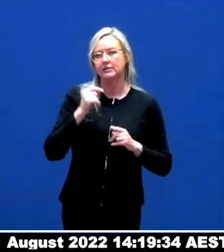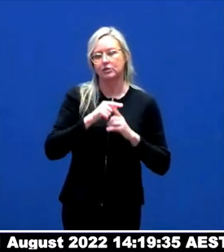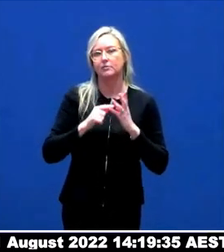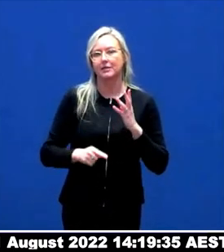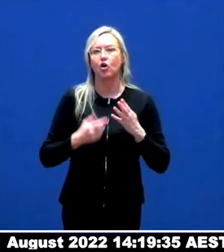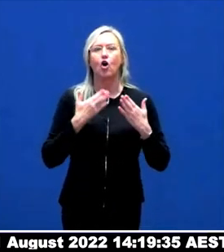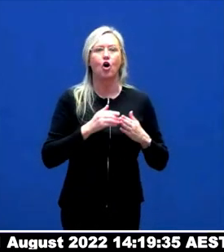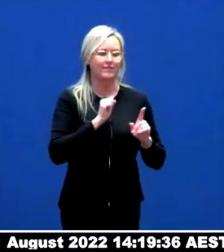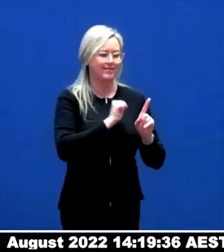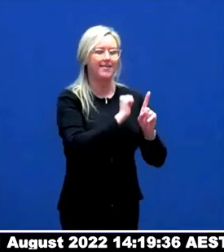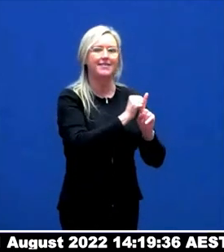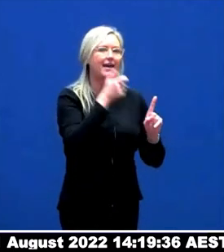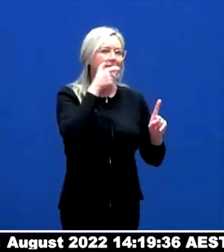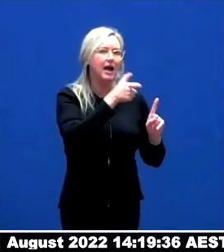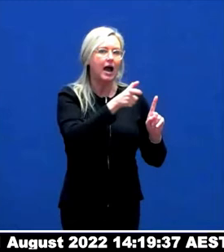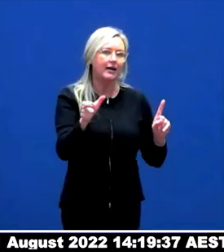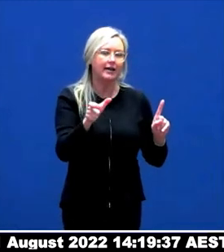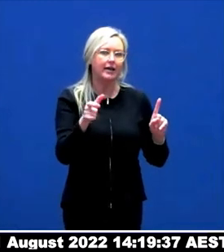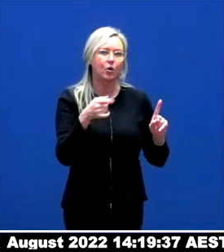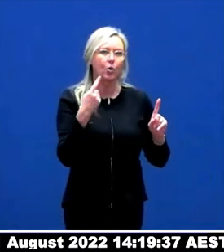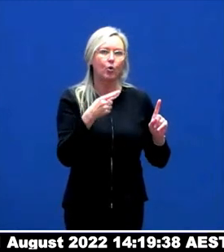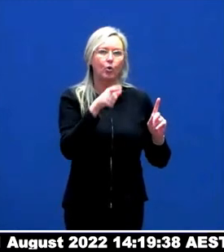the guardian or their plan nominee who would choose the support coordinator?